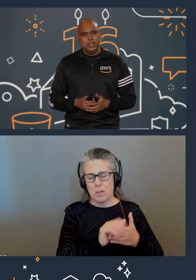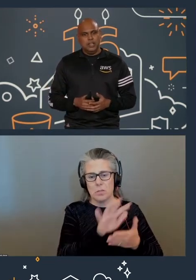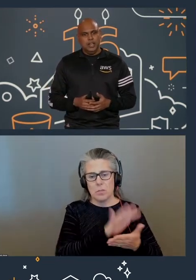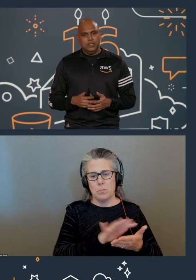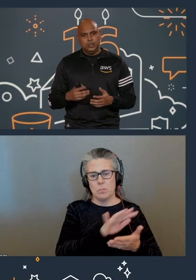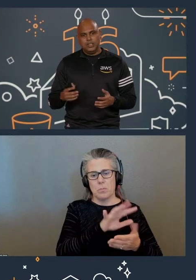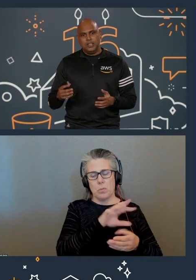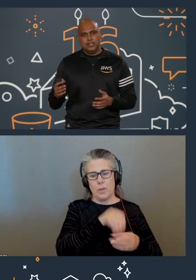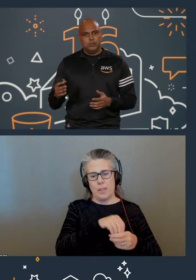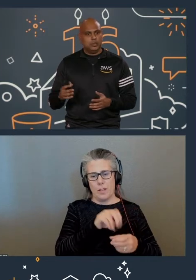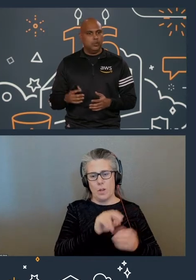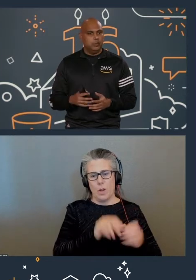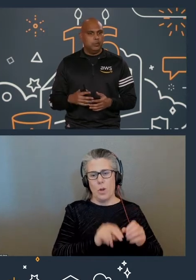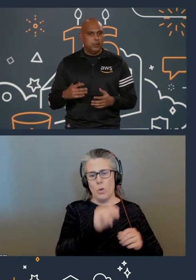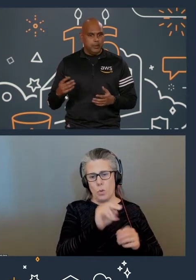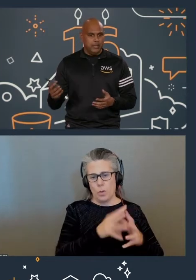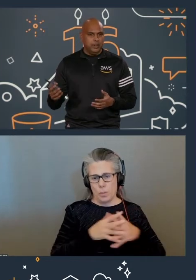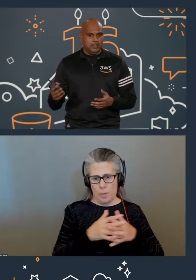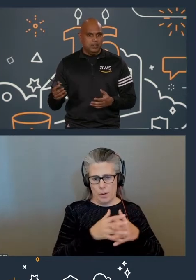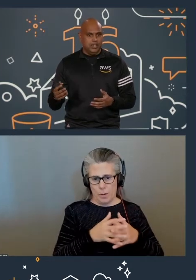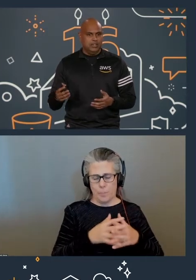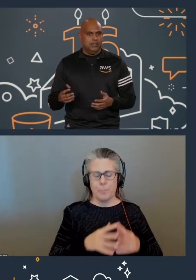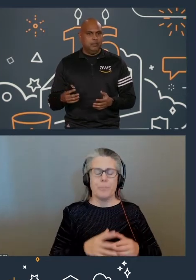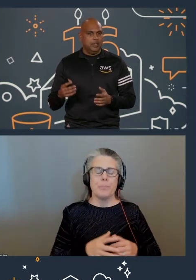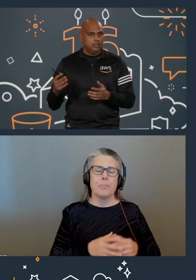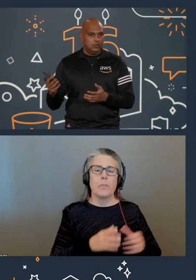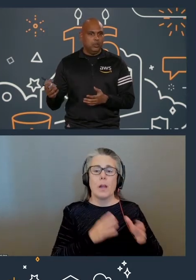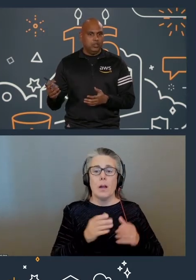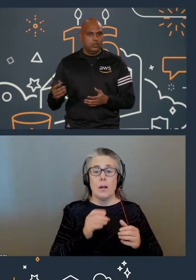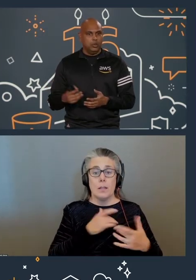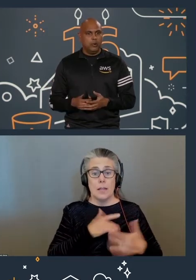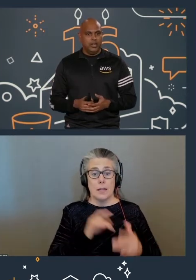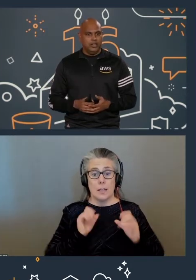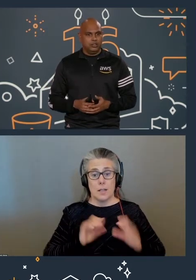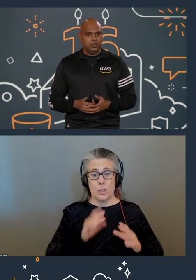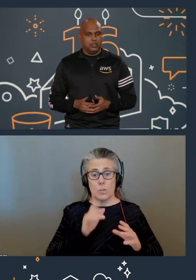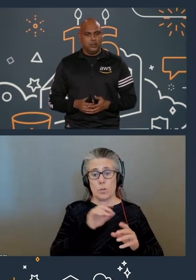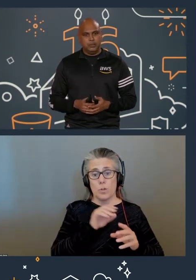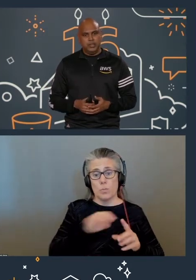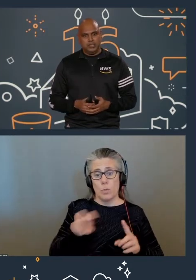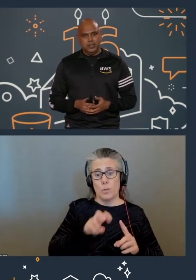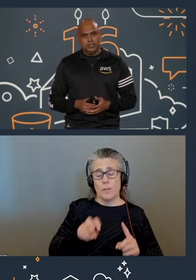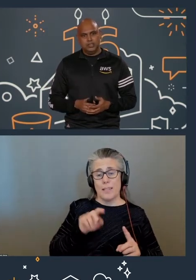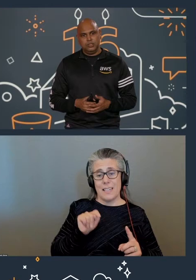And usually, customers who are moving petabytes of data pick Snowball Storage Optimized devices